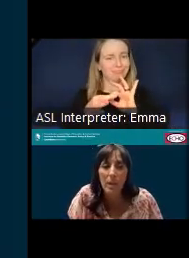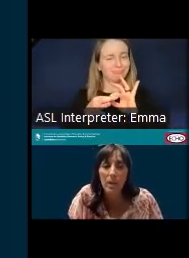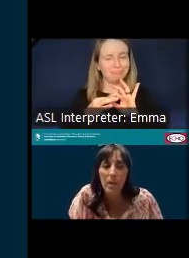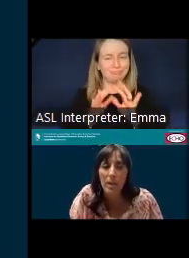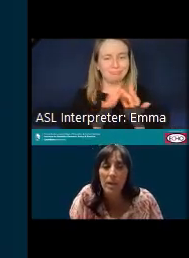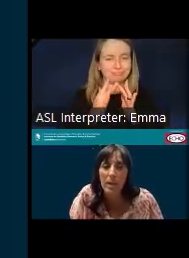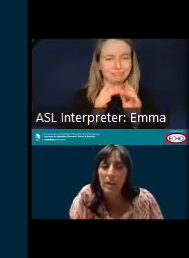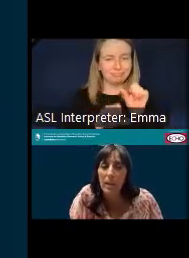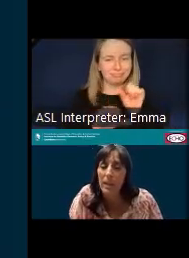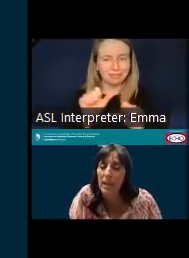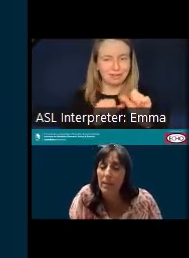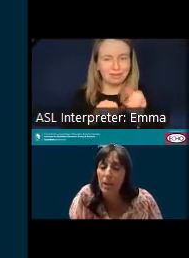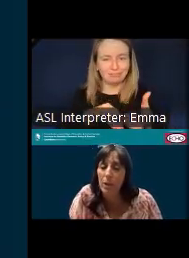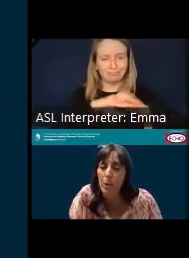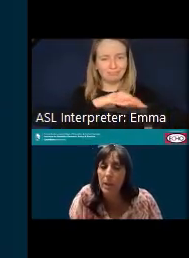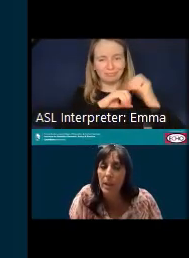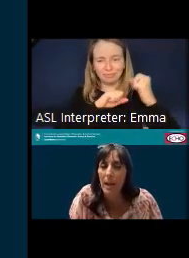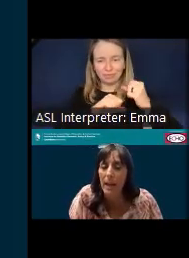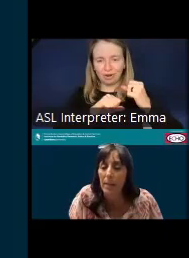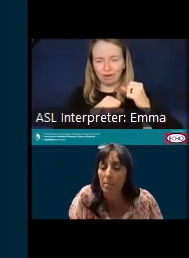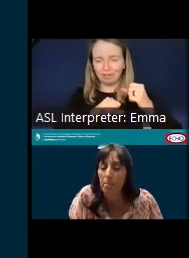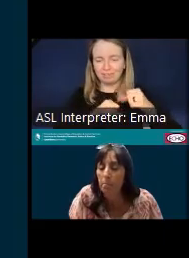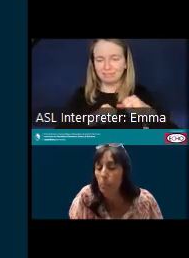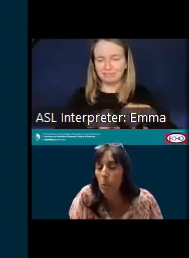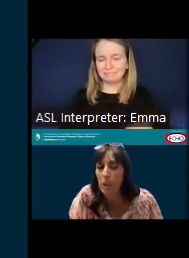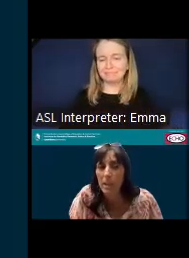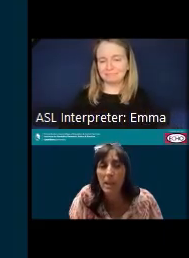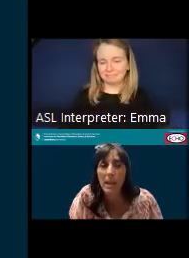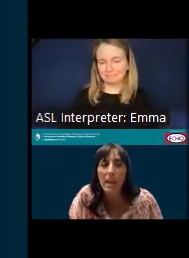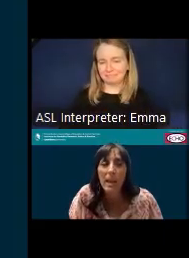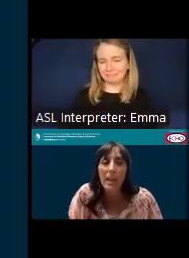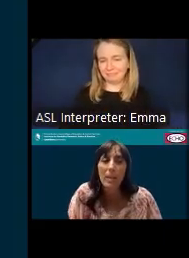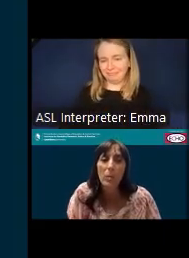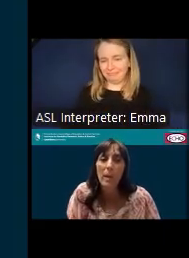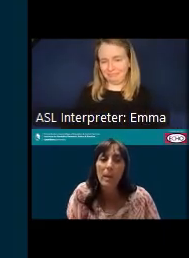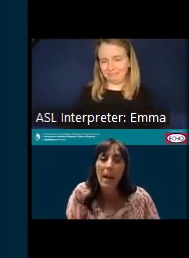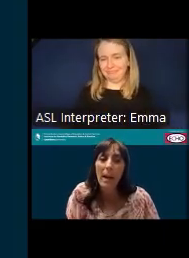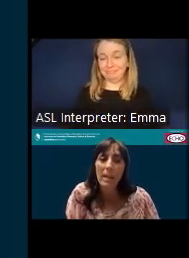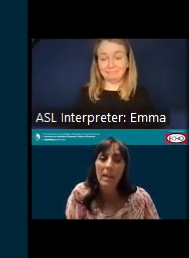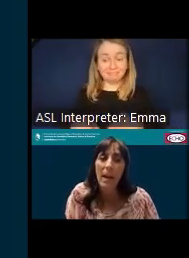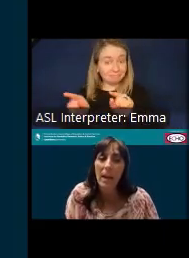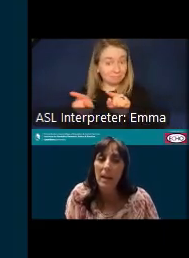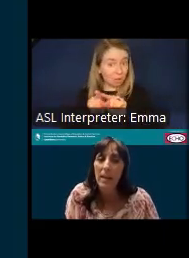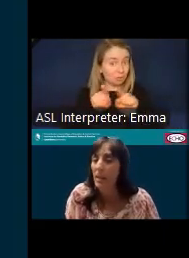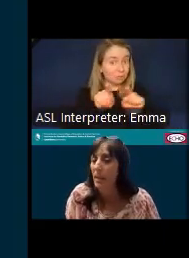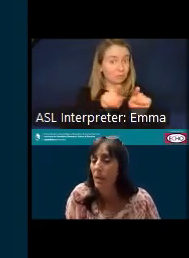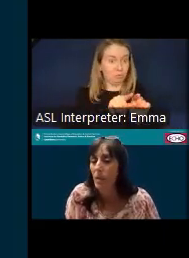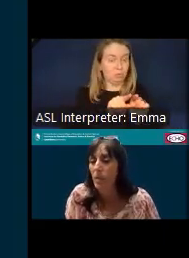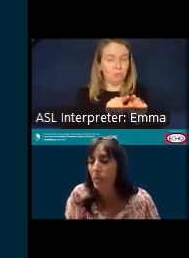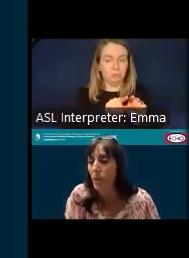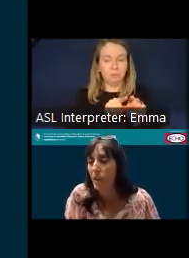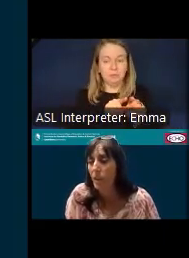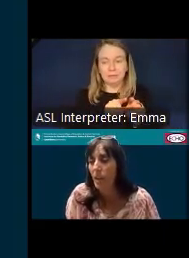each other in a virtual world as well as you know, raise your